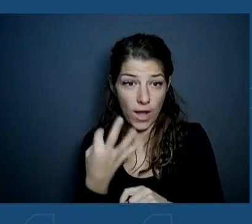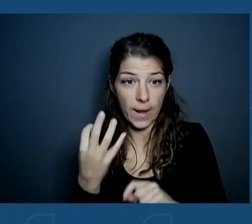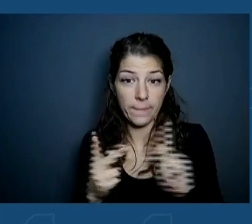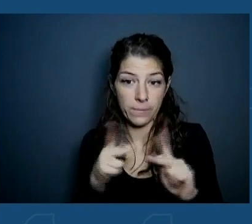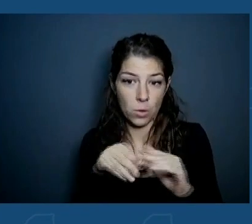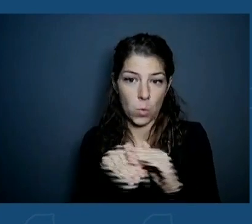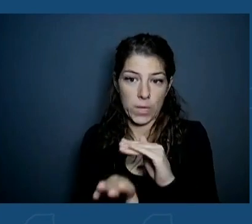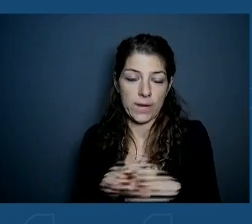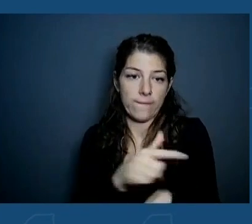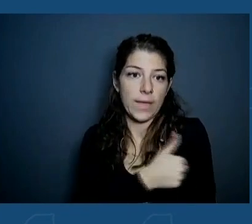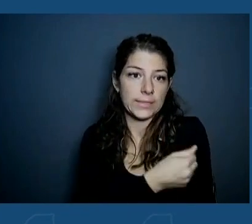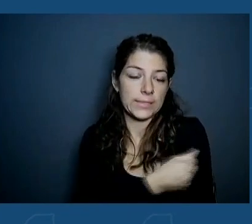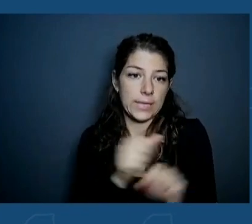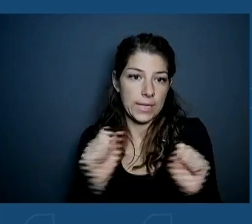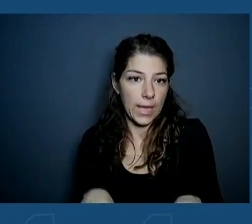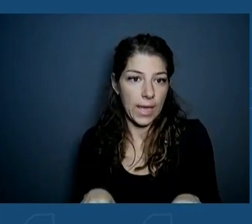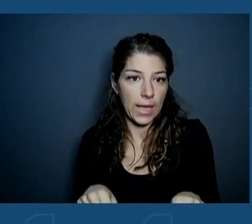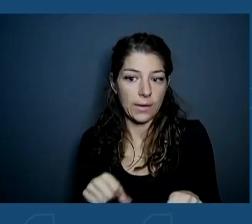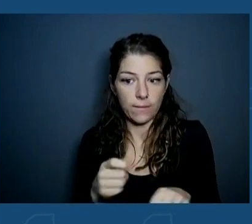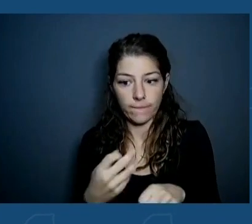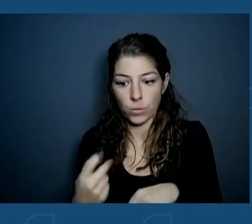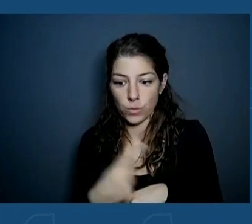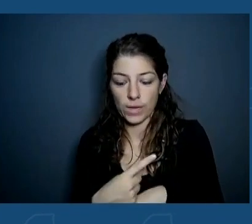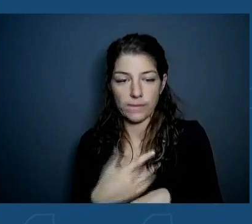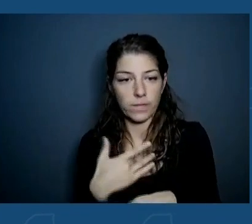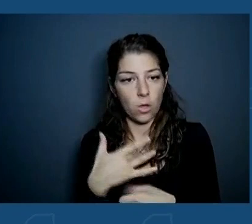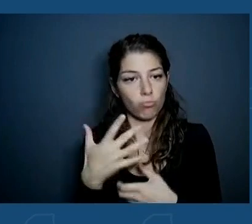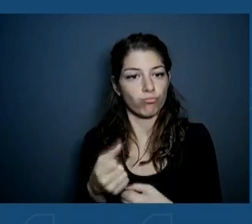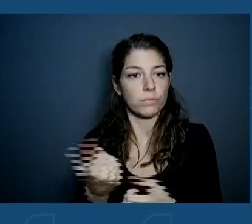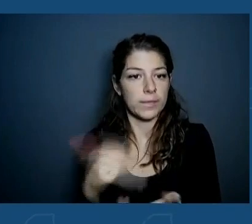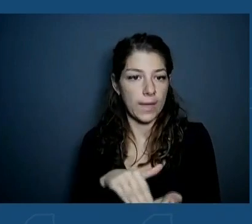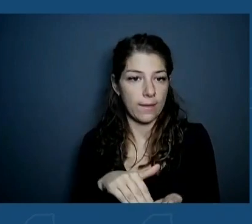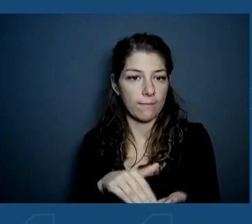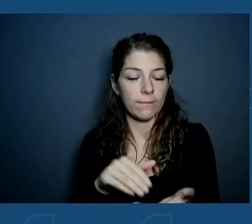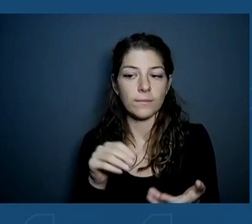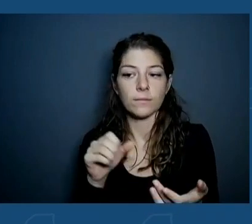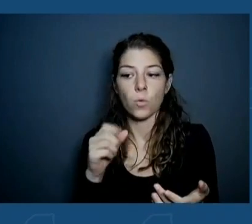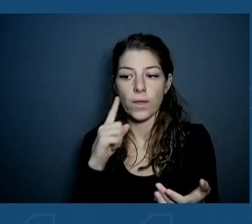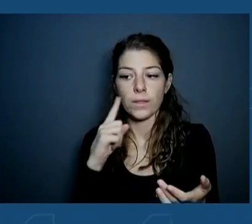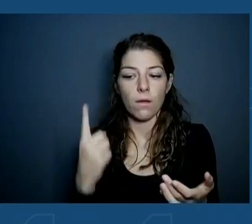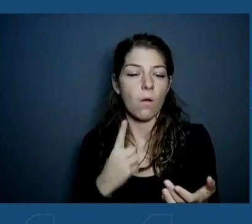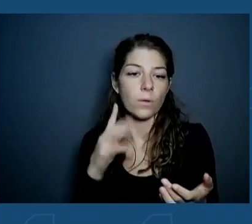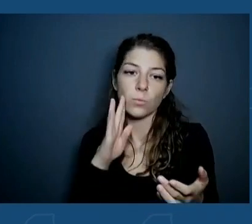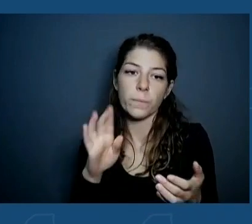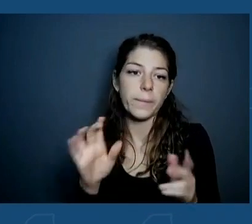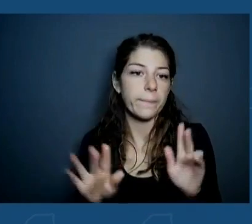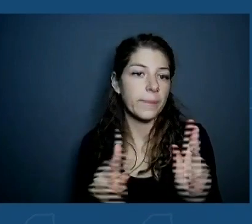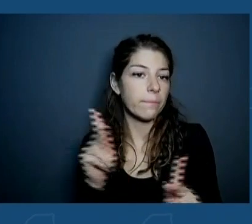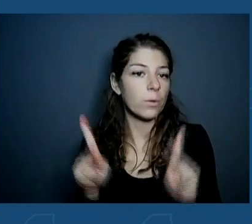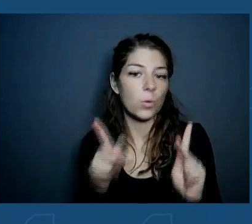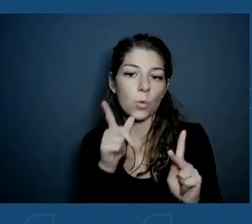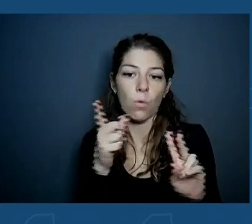PRECAUTIONS ON THEIR OWN. THEY MAY NOT BE GOING OUT AS MUCH, JUST BEING A LITTLE CAUTIOUS ABOUT THIS BUT WHAT WILL BE THE GAME CHANGER IS